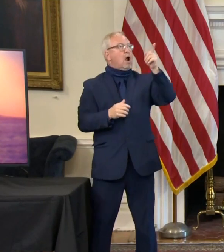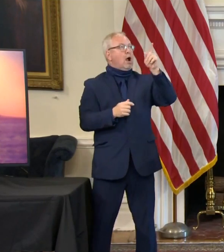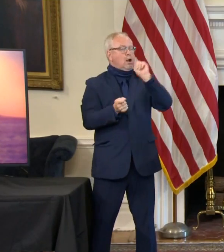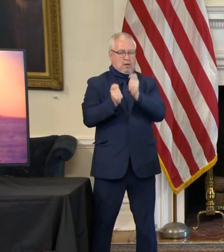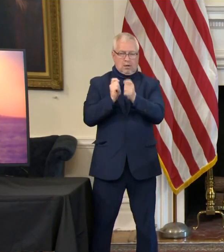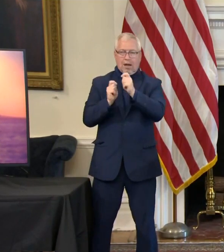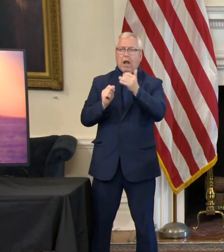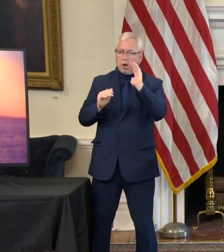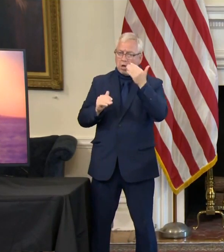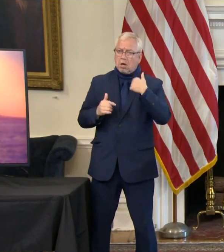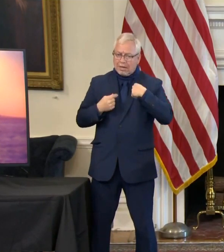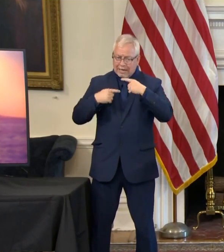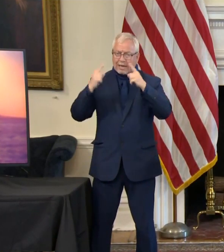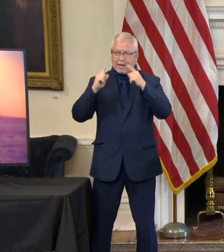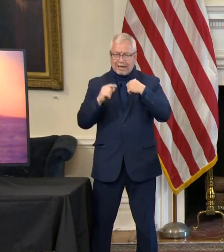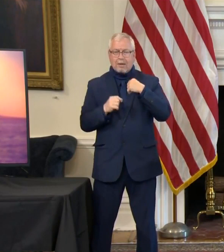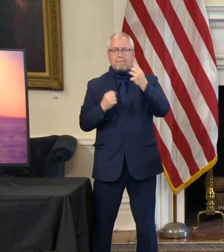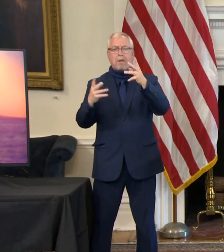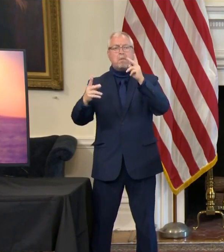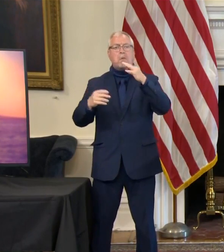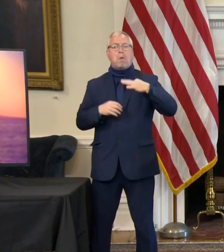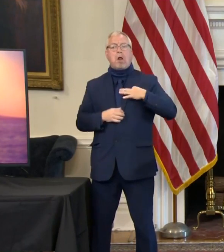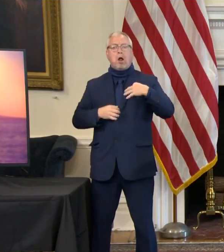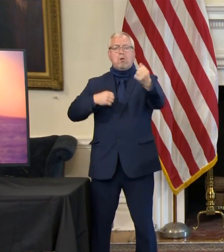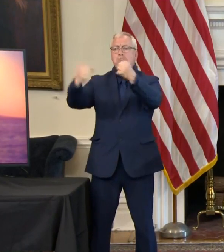HUNDREDS OF MILLIONS OF DOLLARS TO HELP PEOPLE.